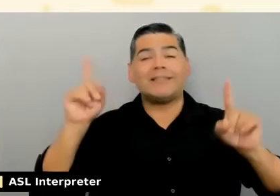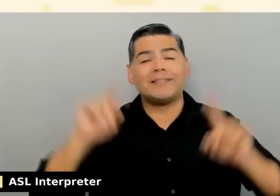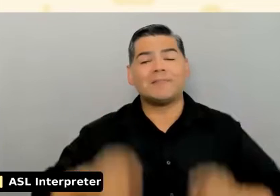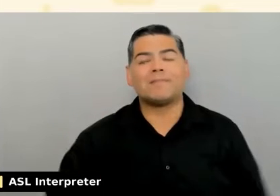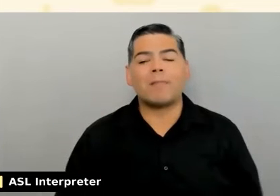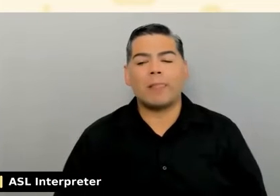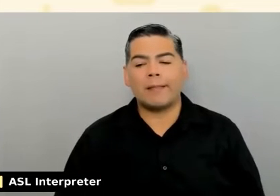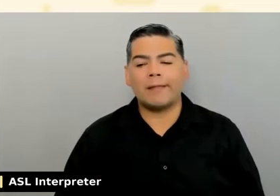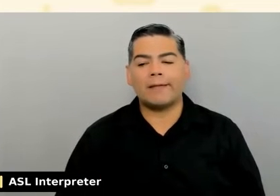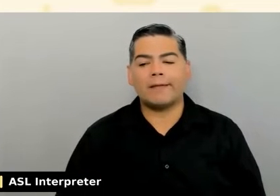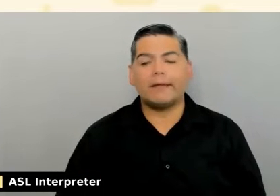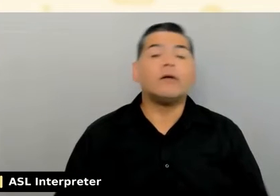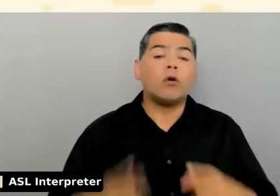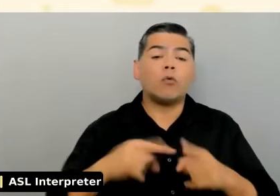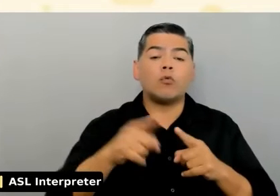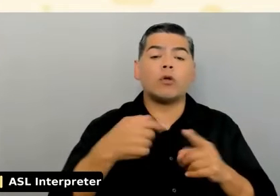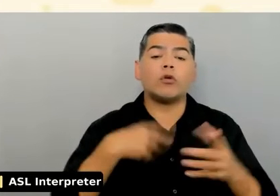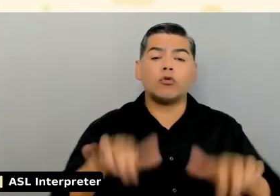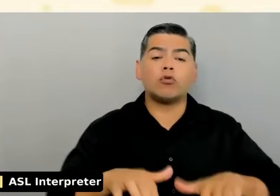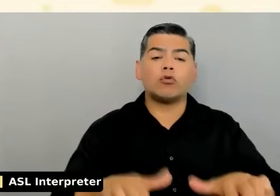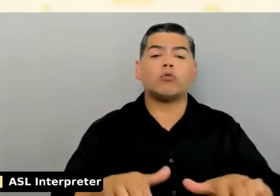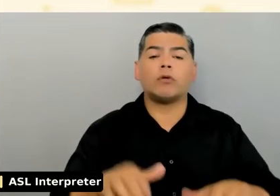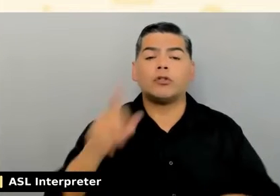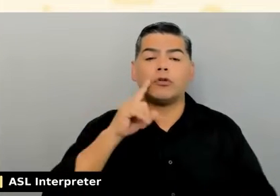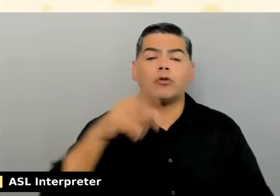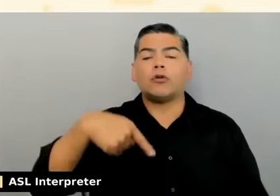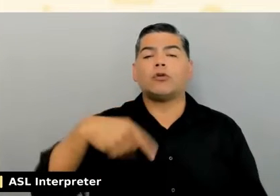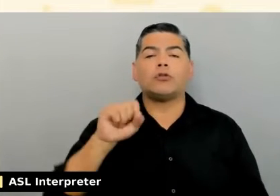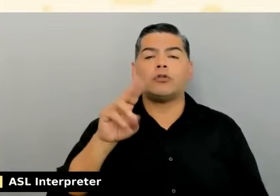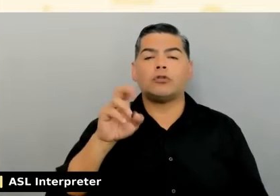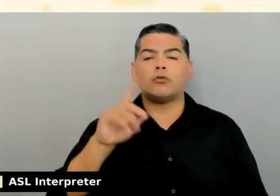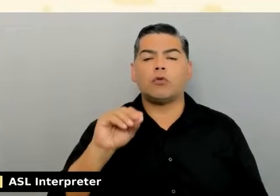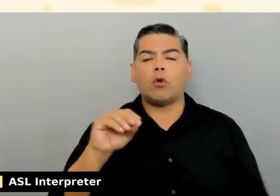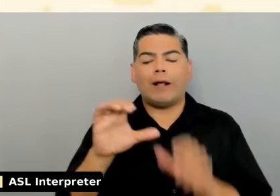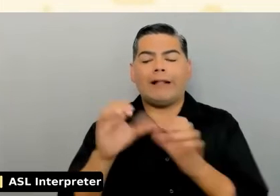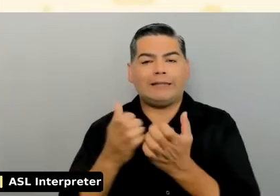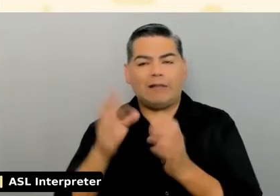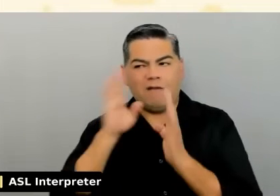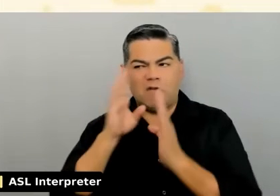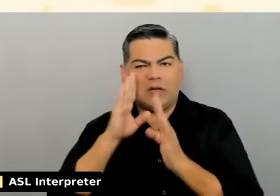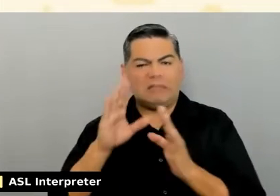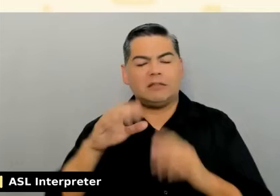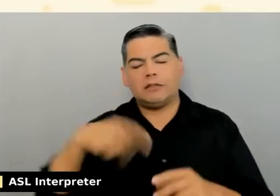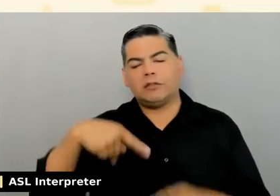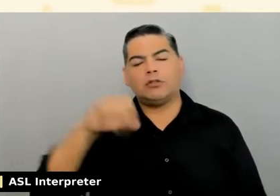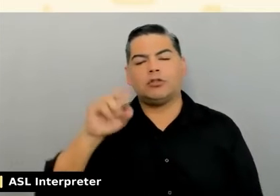When you want to do it through pseudo classes, you have the focus pseudo class, old, but yet effective,